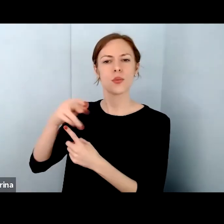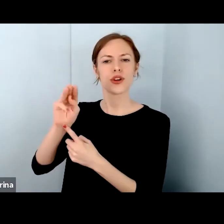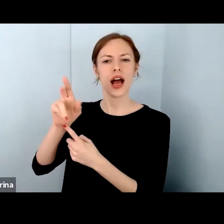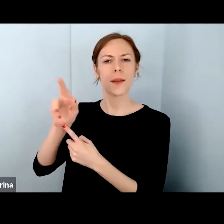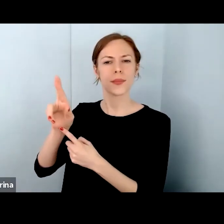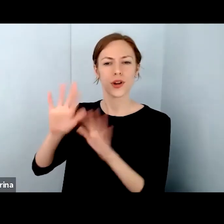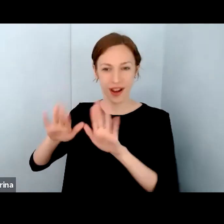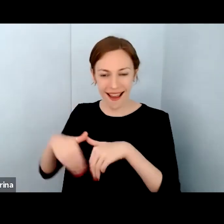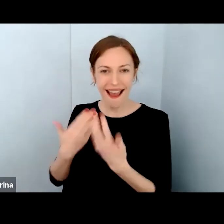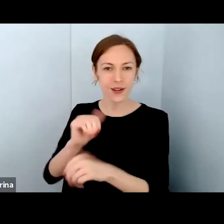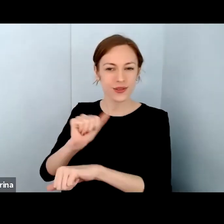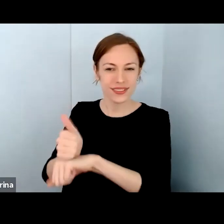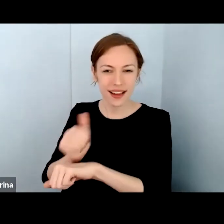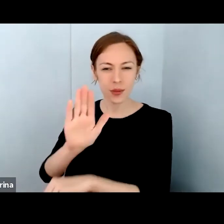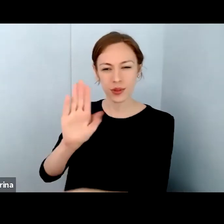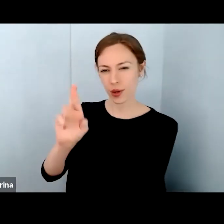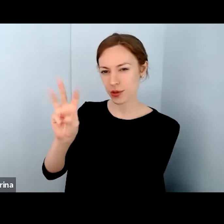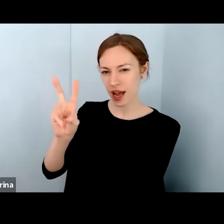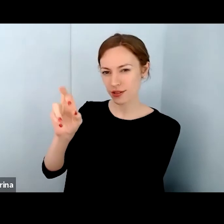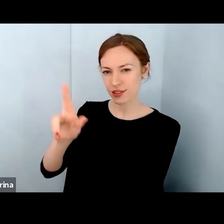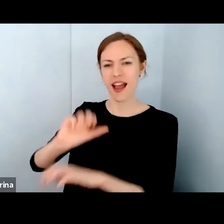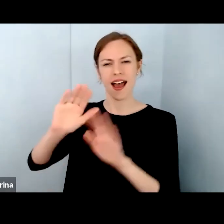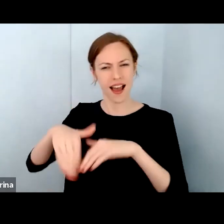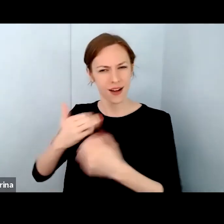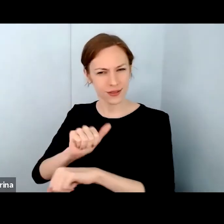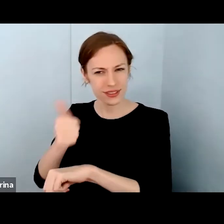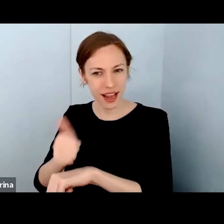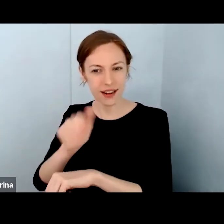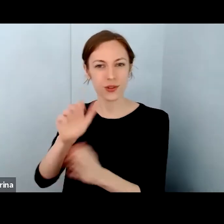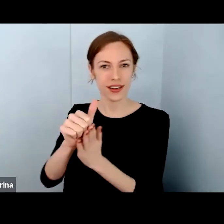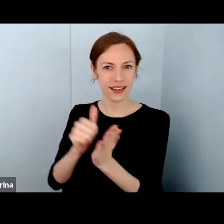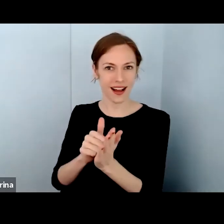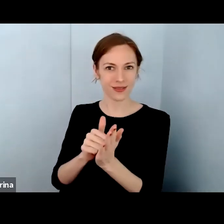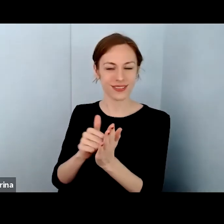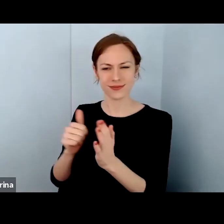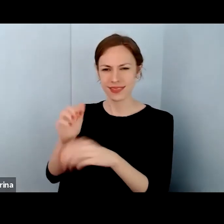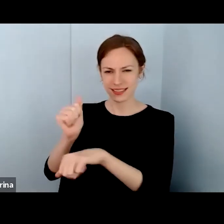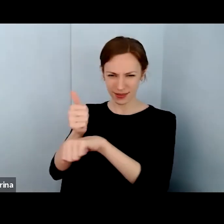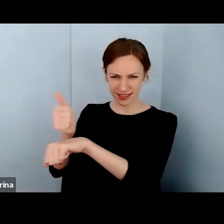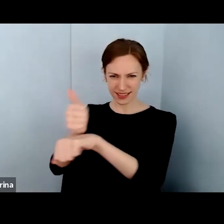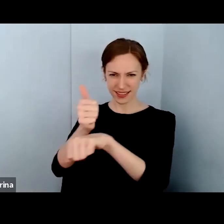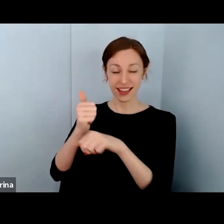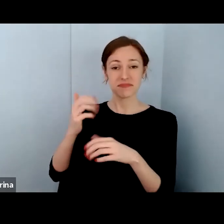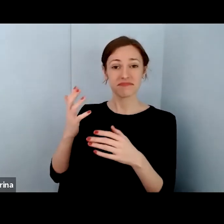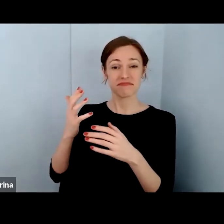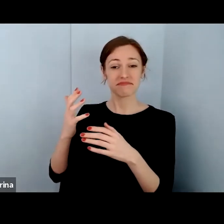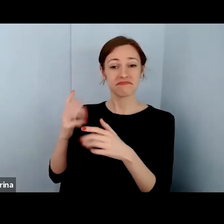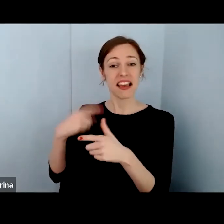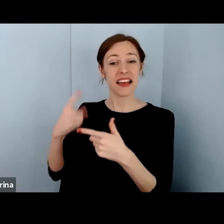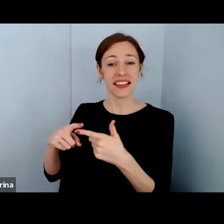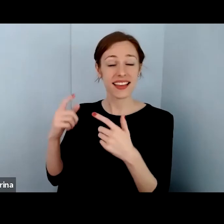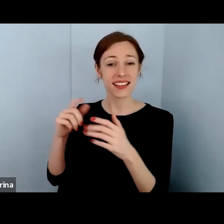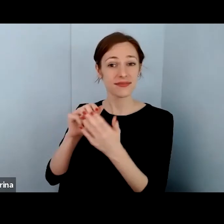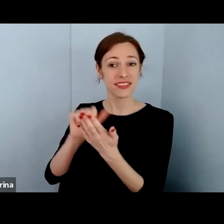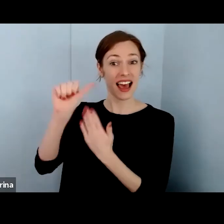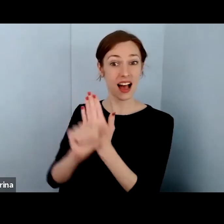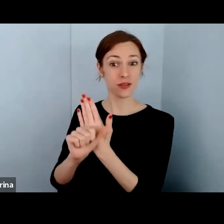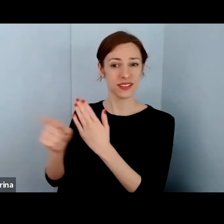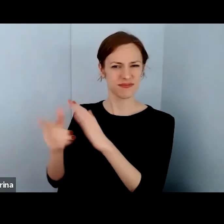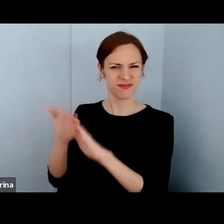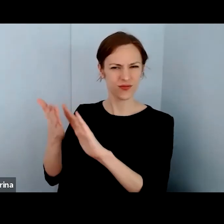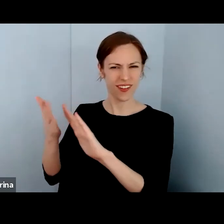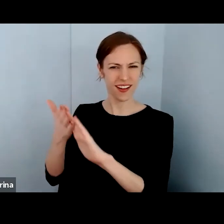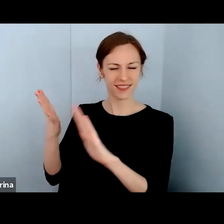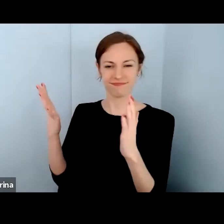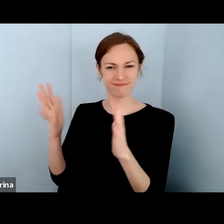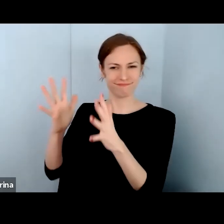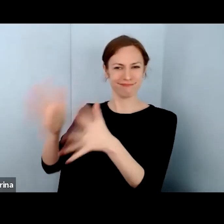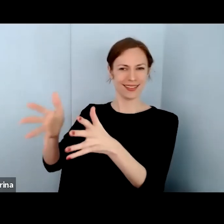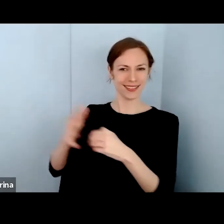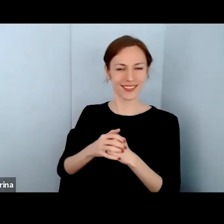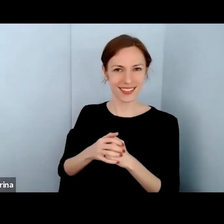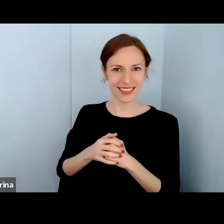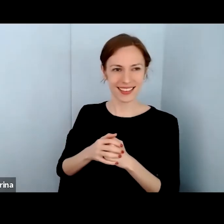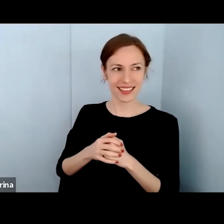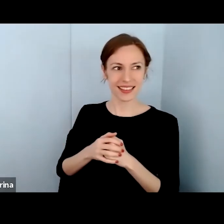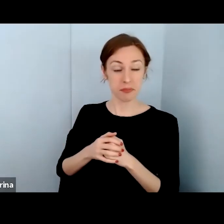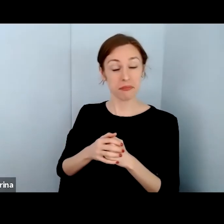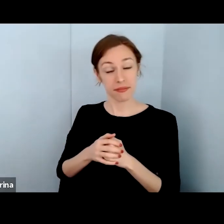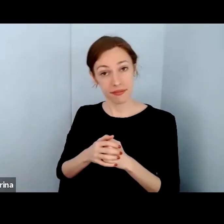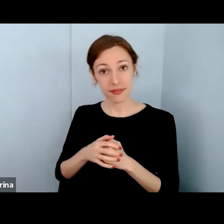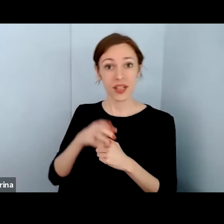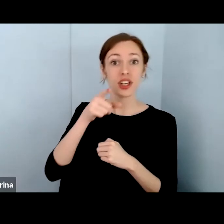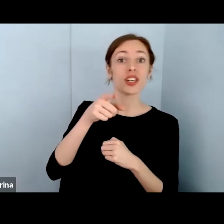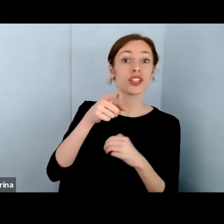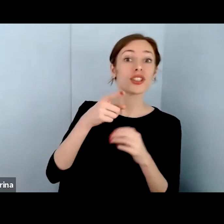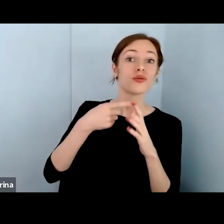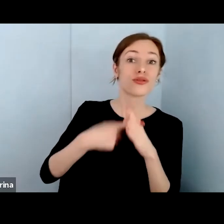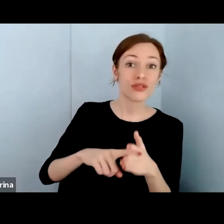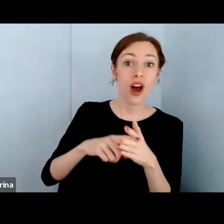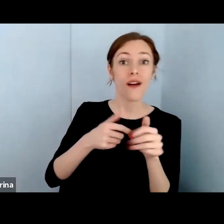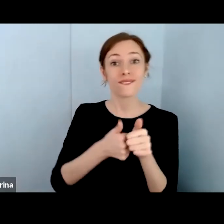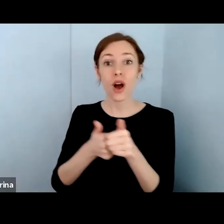set up your accounts. And then you let the algorithms do the work like this is the big, you know, the big sort of the big pain point here is that once you start following a few white supremacists or medium and accumulators.